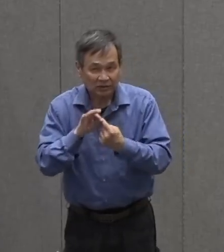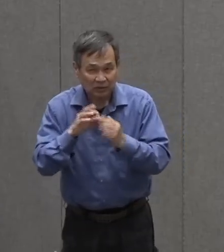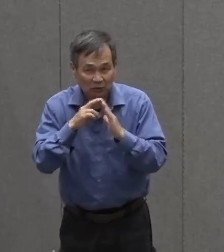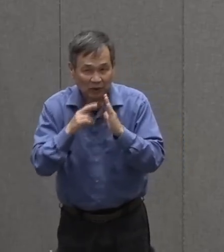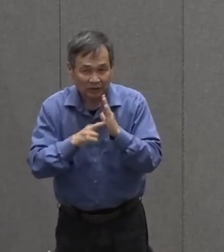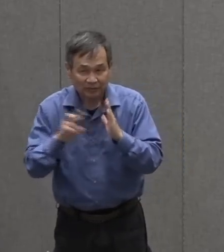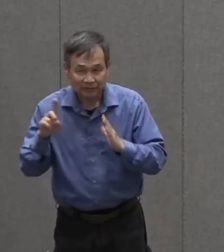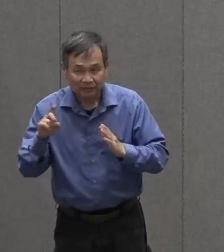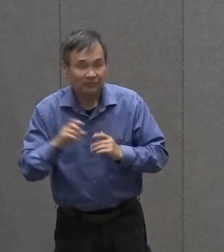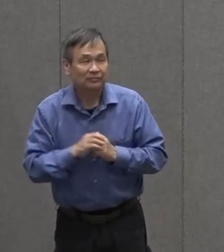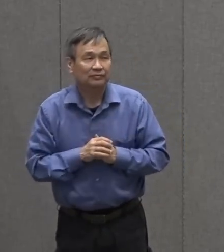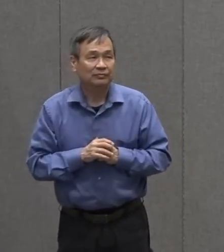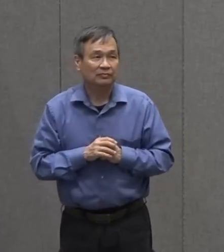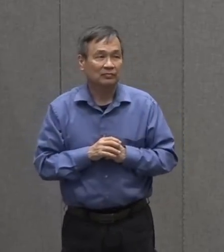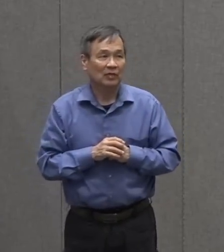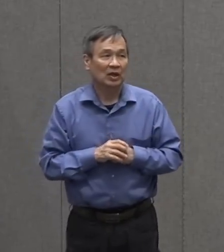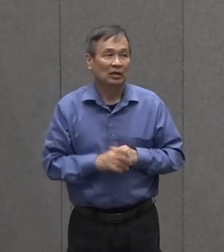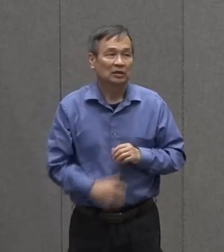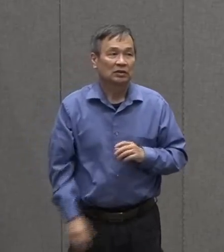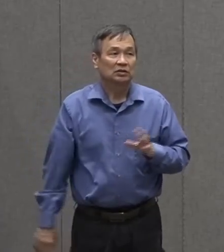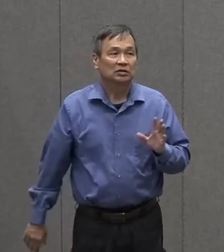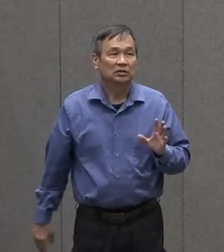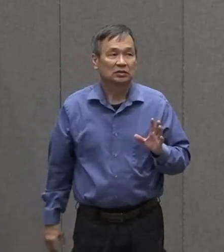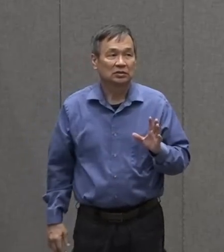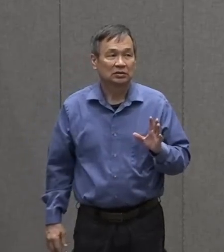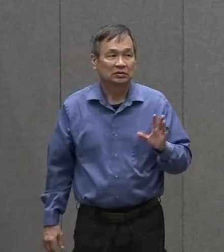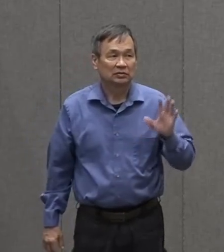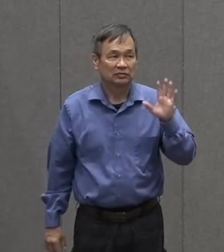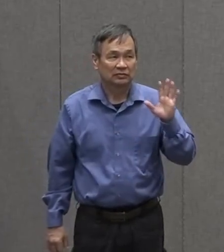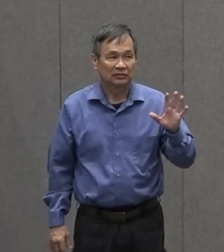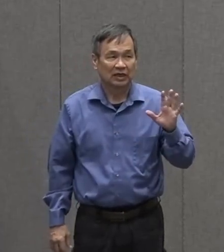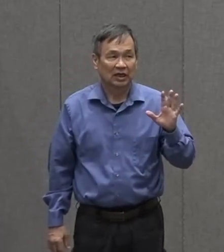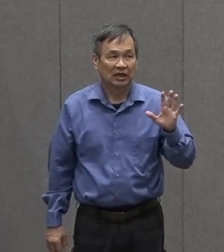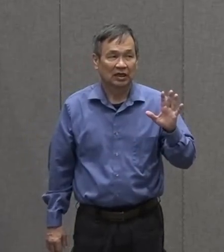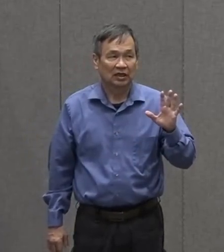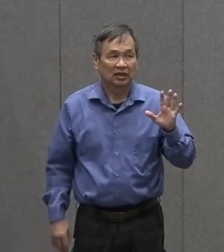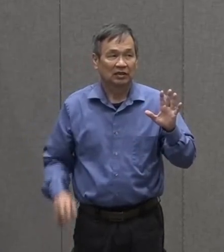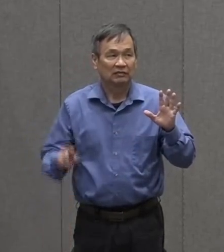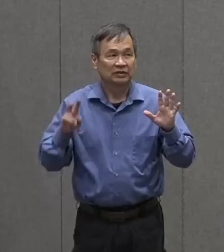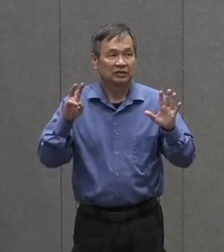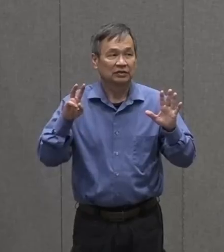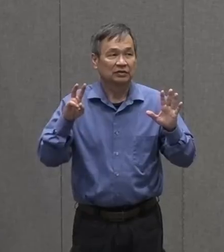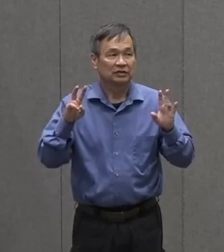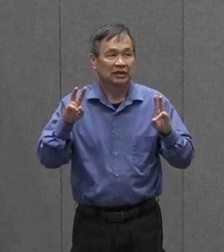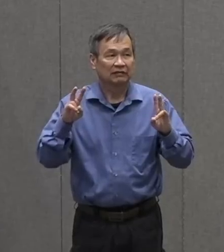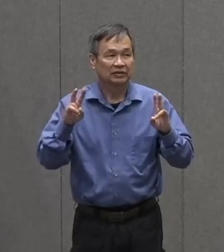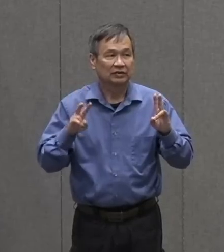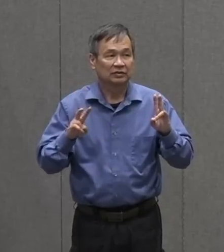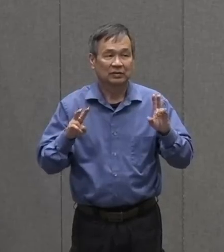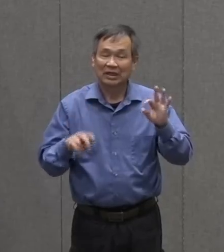Three, five has two, seven has two, oh but no nine has three